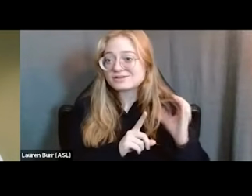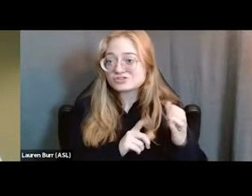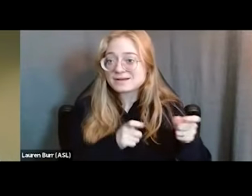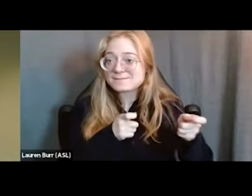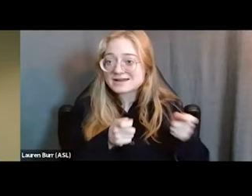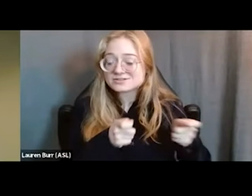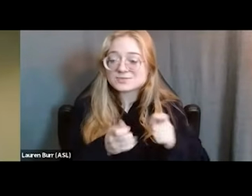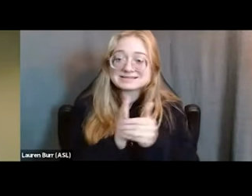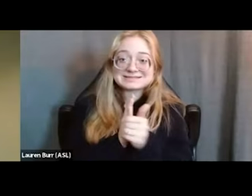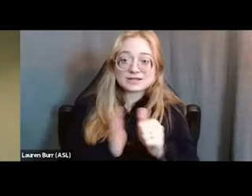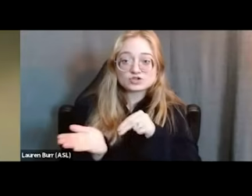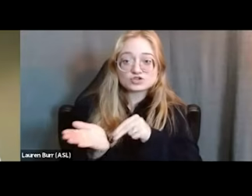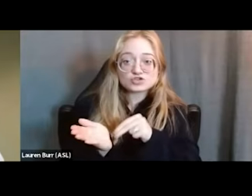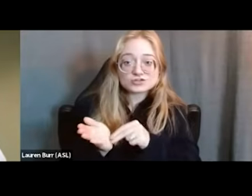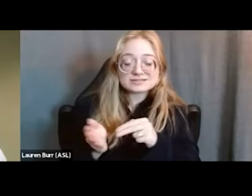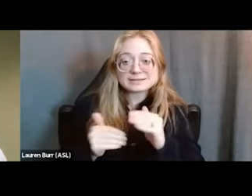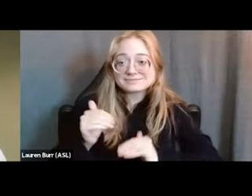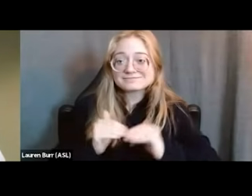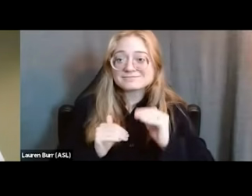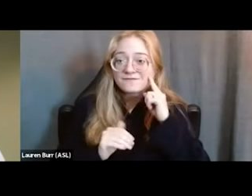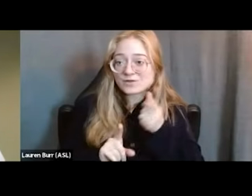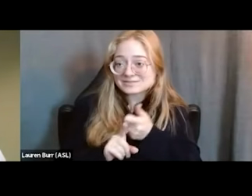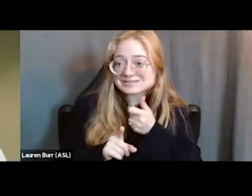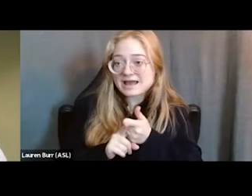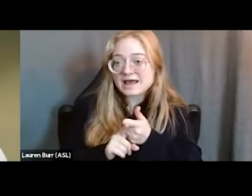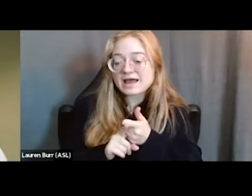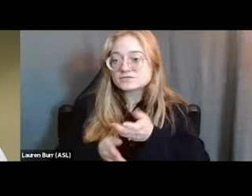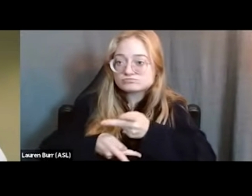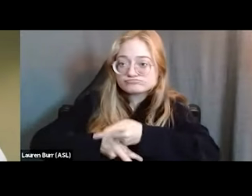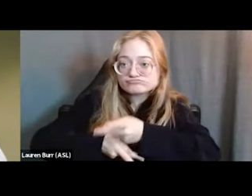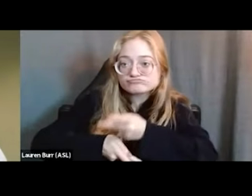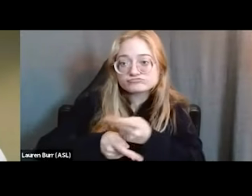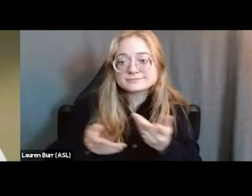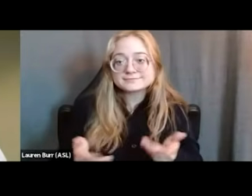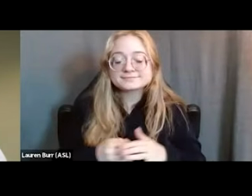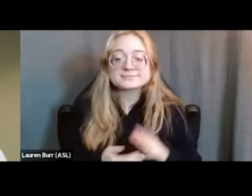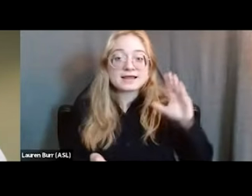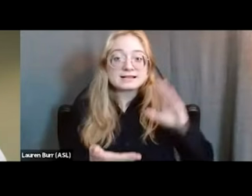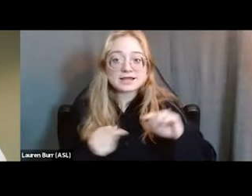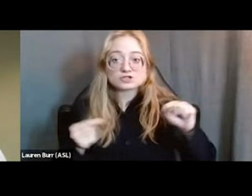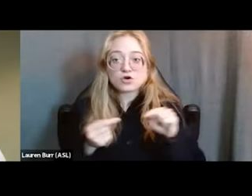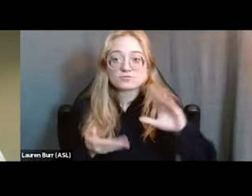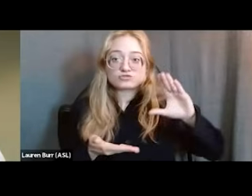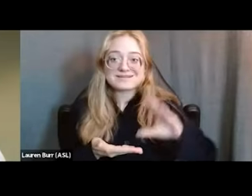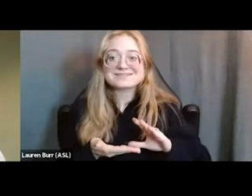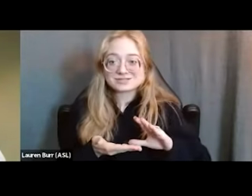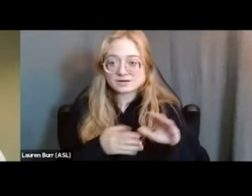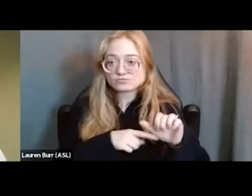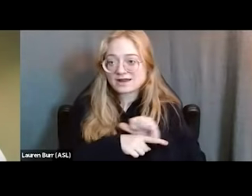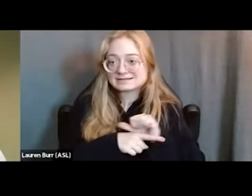when they need to for their health conditions. We also know that there is less harm reduction practices within these settings and within healthcare environments